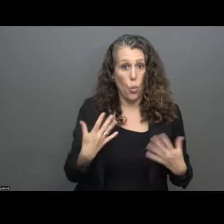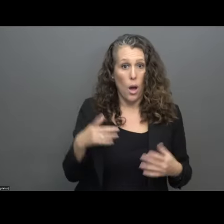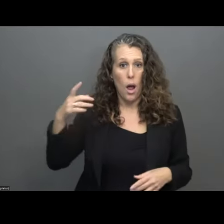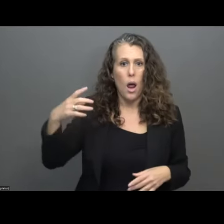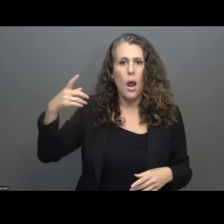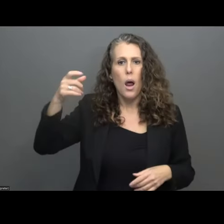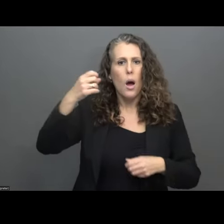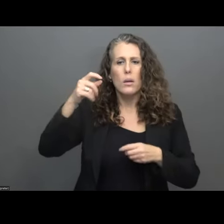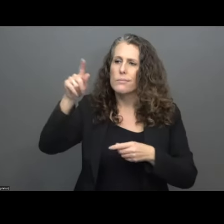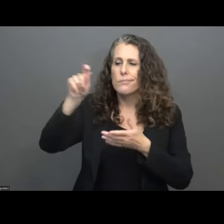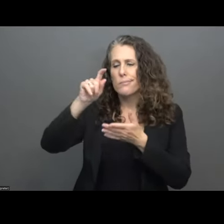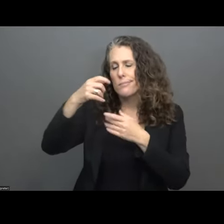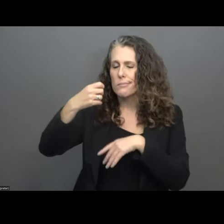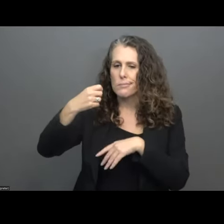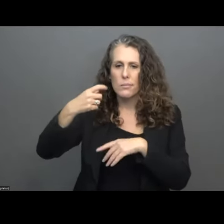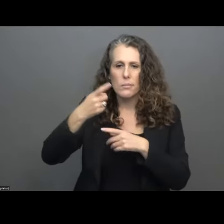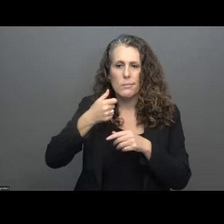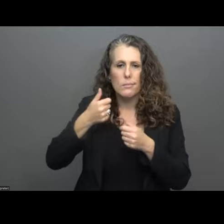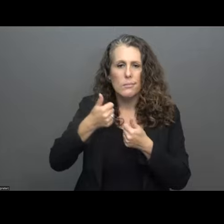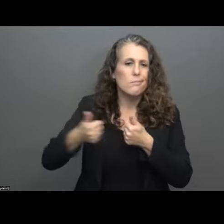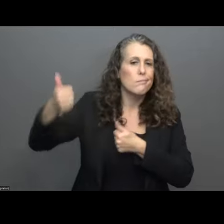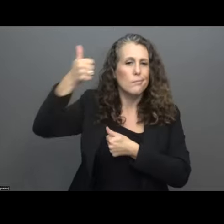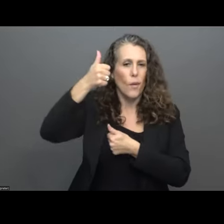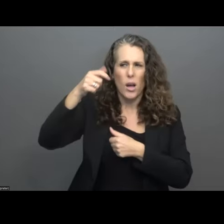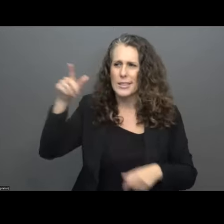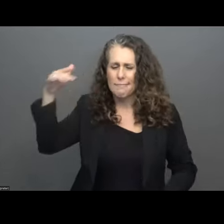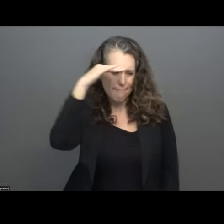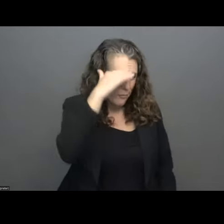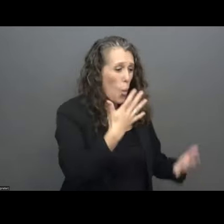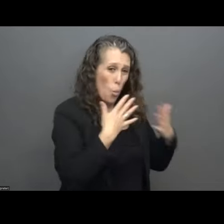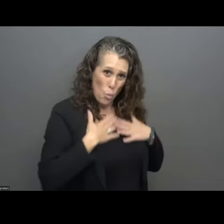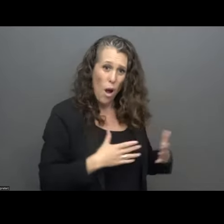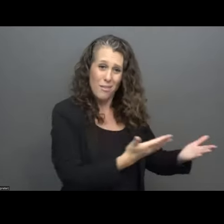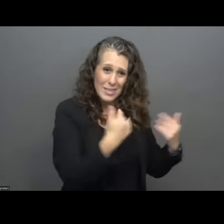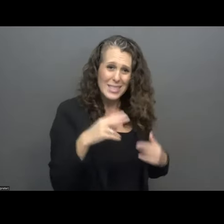really I mean we're having a difficulties employing deaf people simply because of another